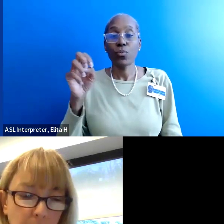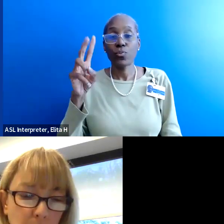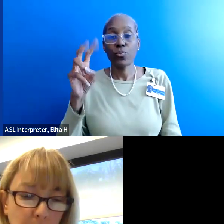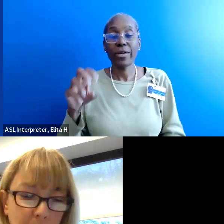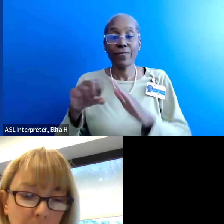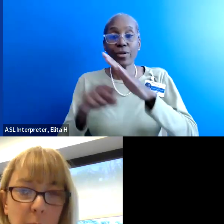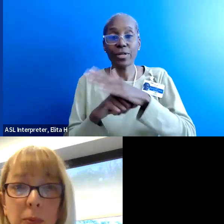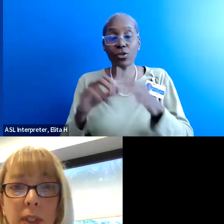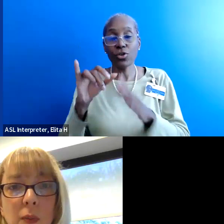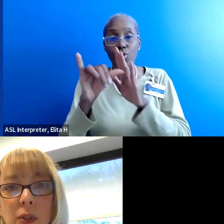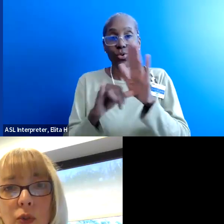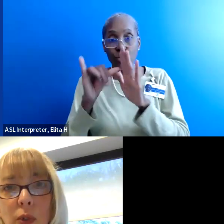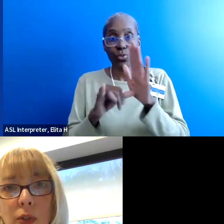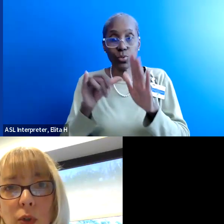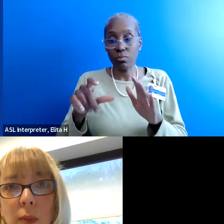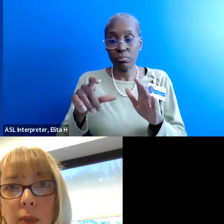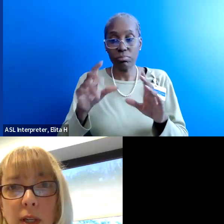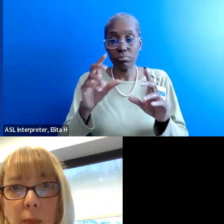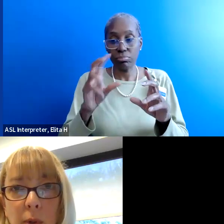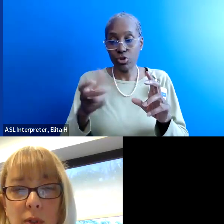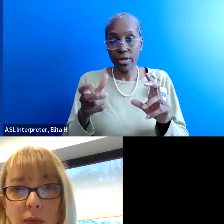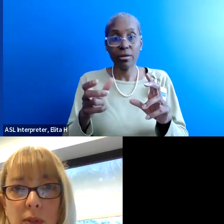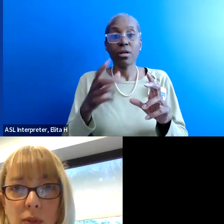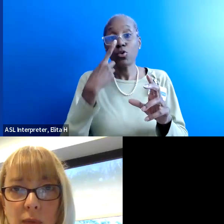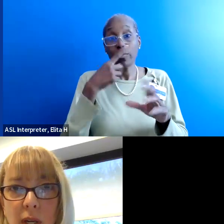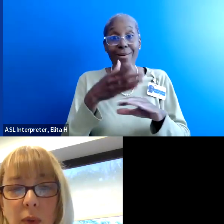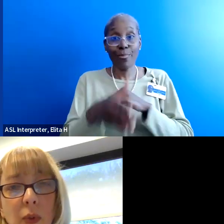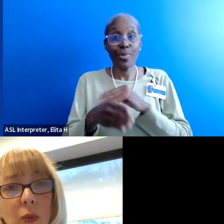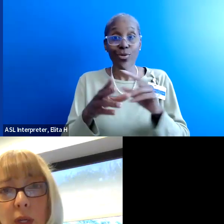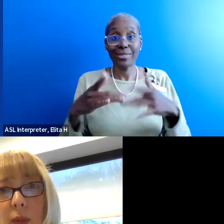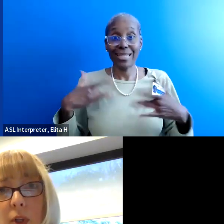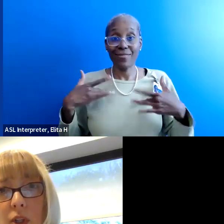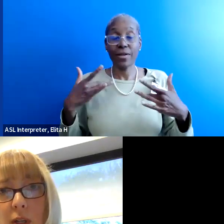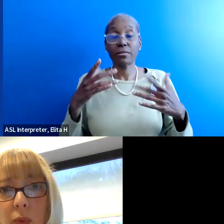If you don't mind, if you would please be sure to complete our post-event survey, we would greatly appreciate it.